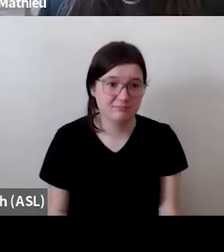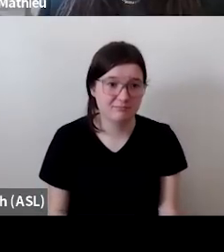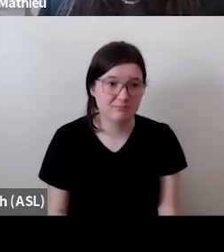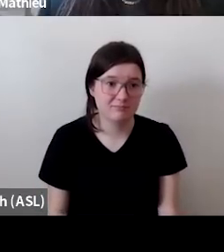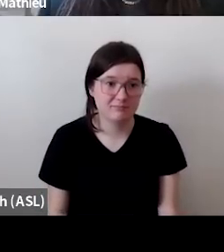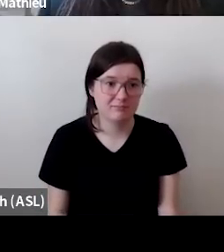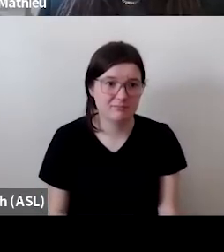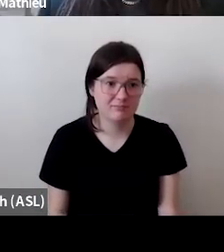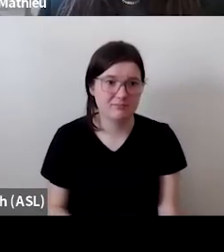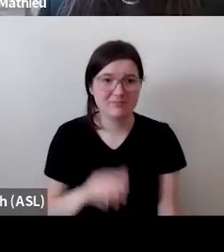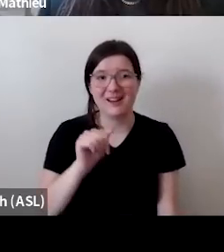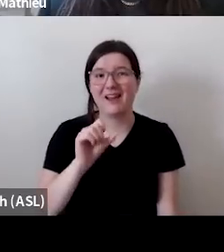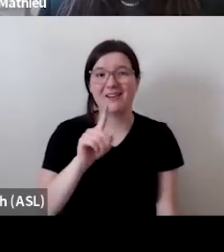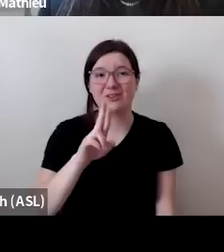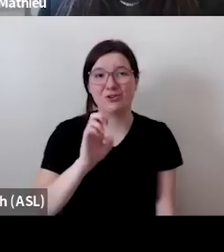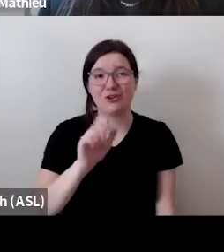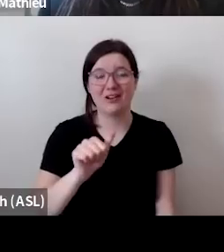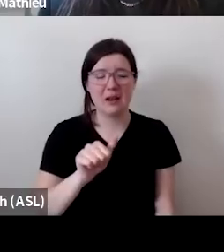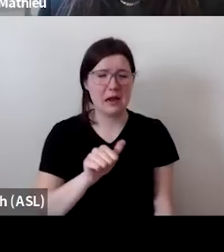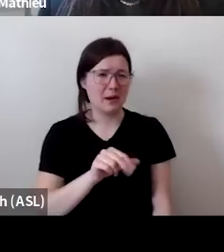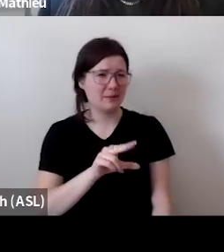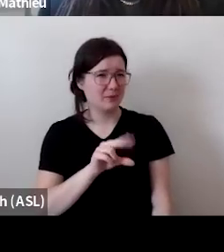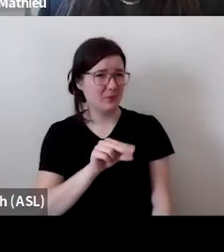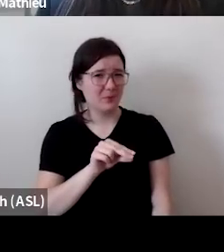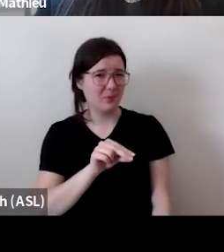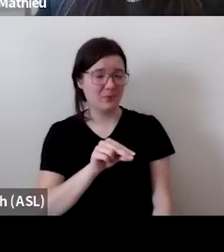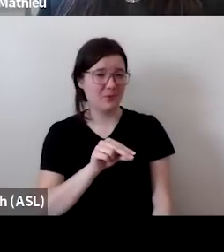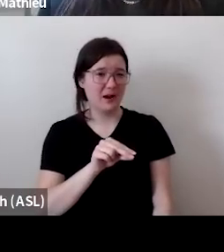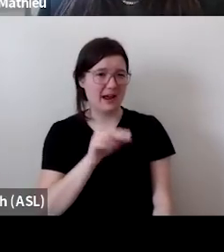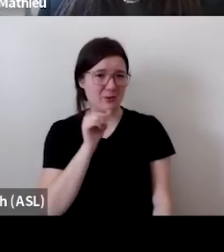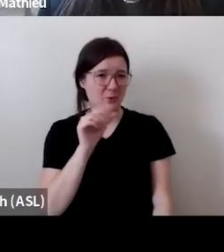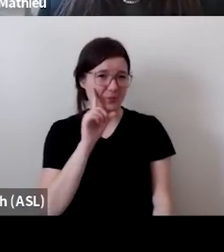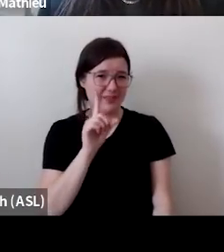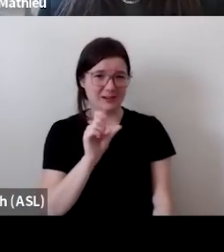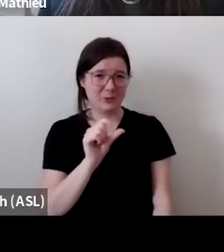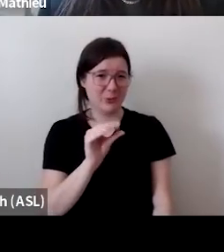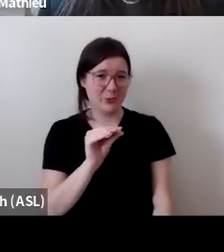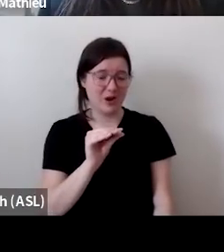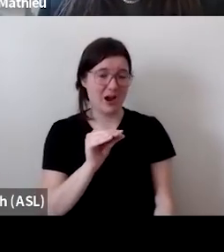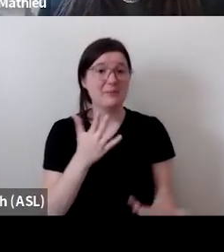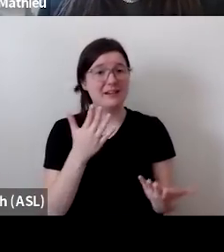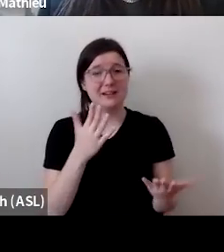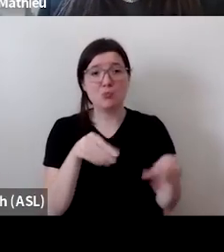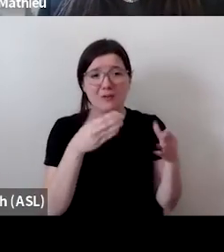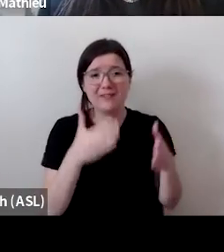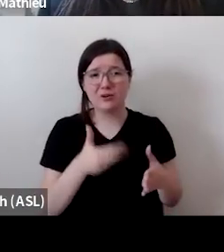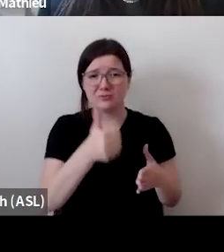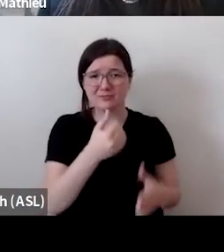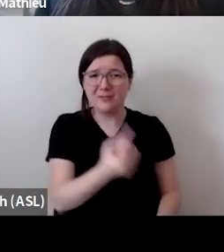I don't think a provider on their own would do that because there might be safety issues, right? You don't know what you might come across. So again, working as a team,